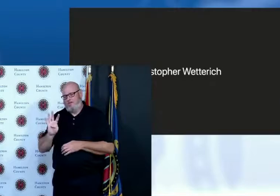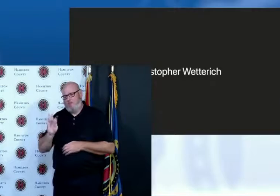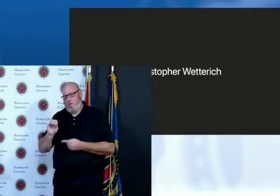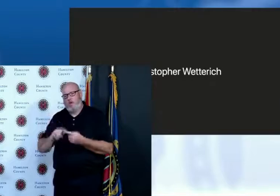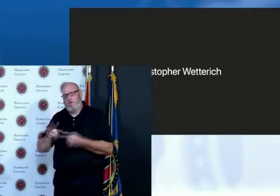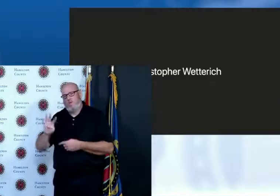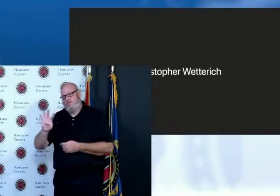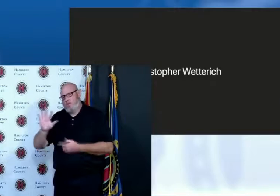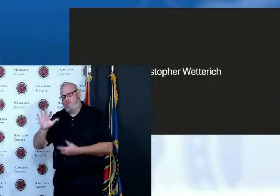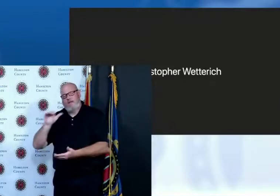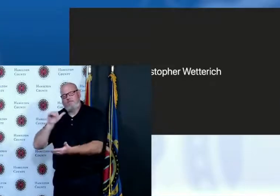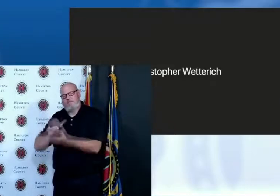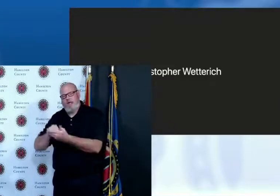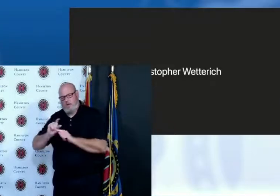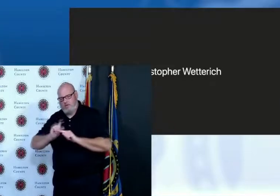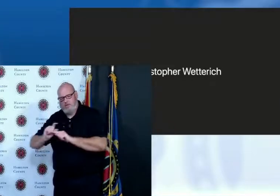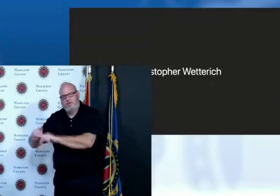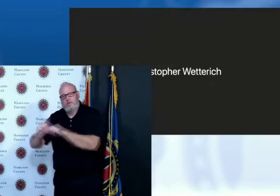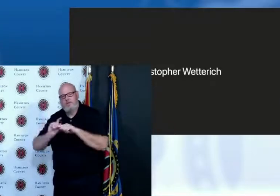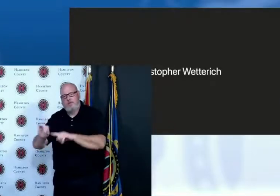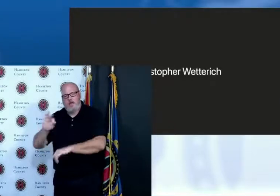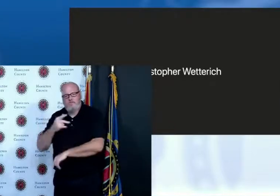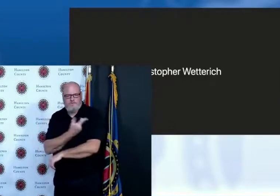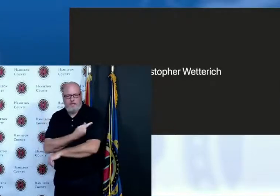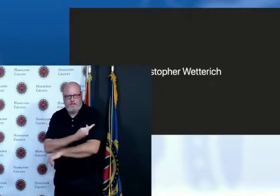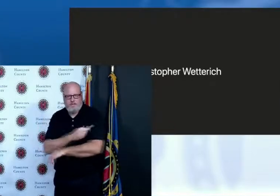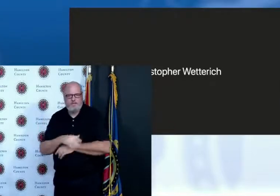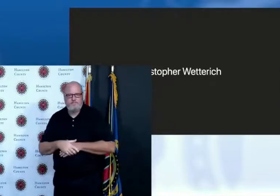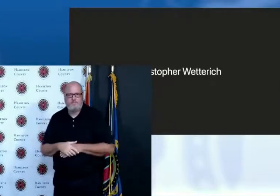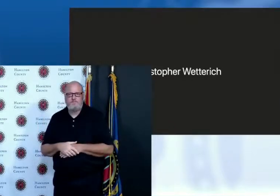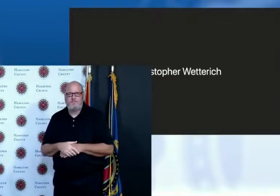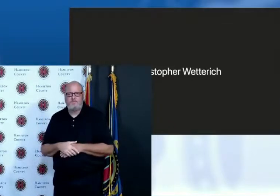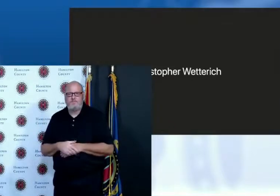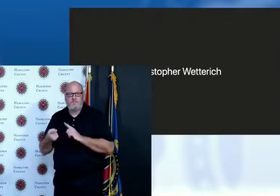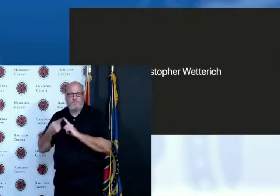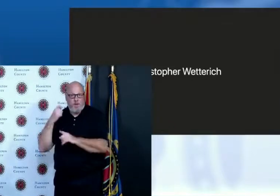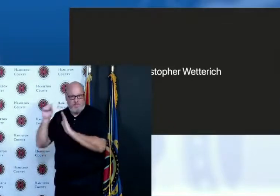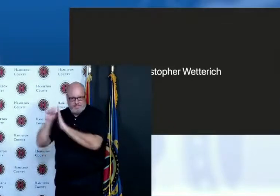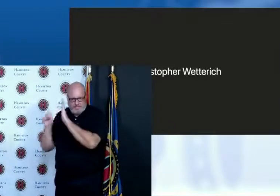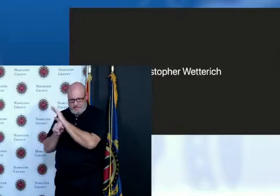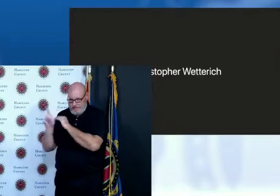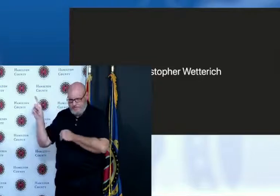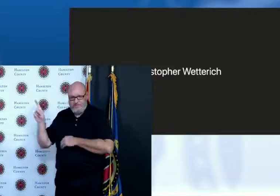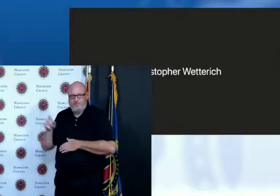and that includes vaccines coming straight from the state of Ohio as well as federal allocations